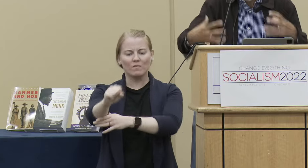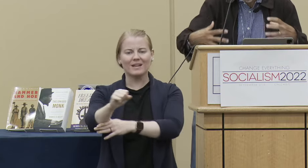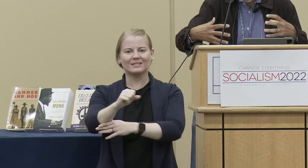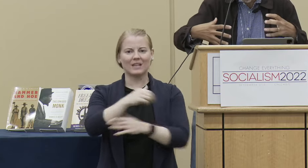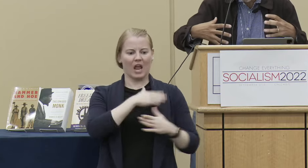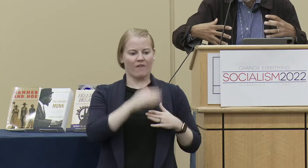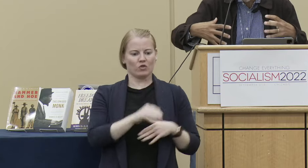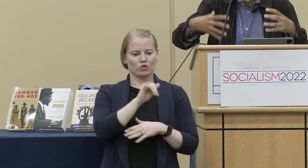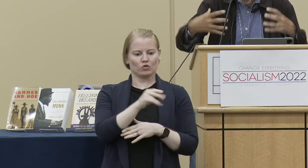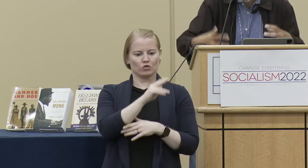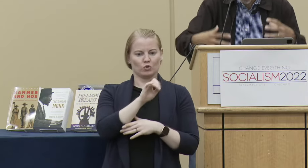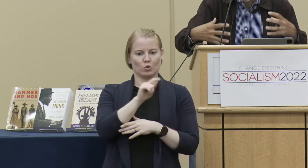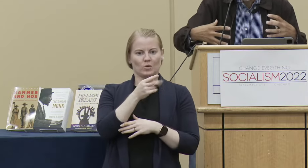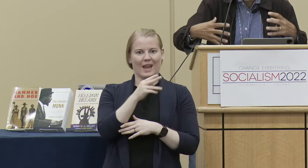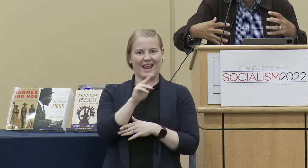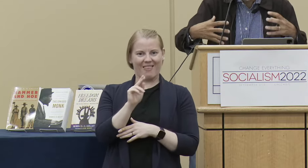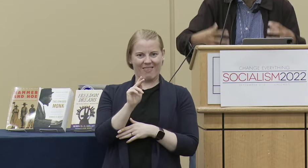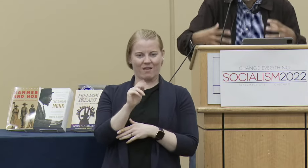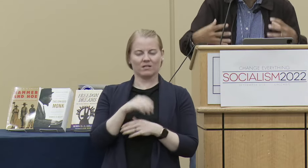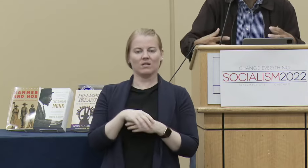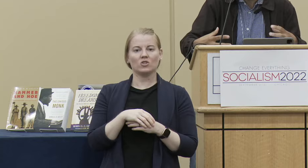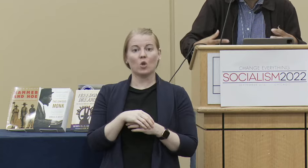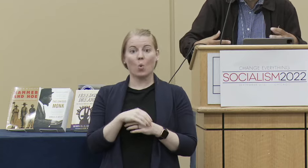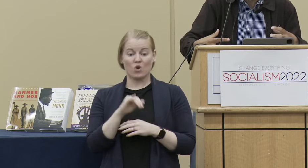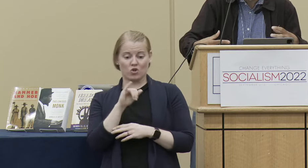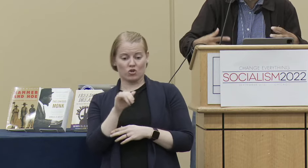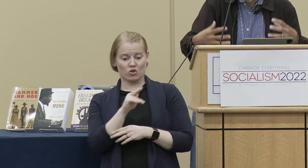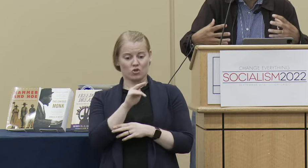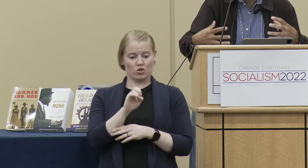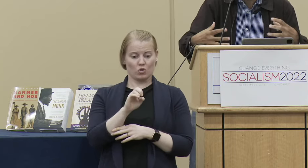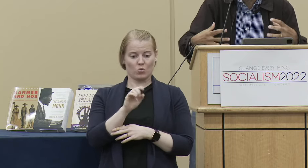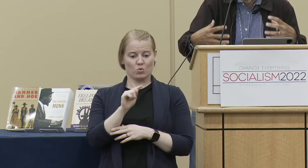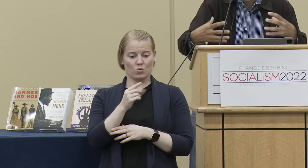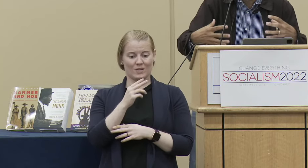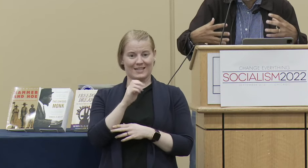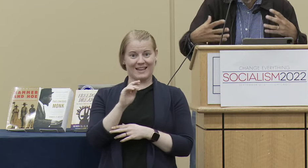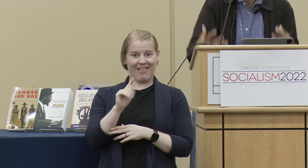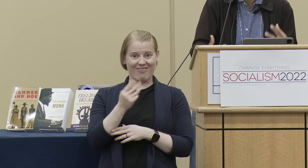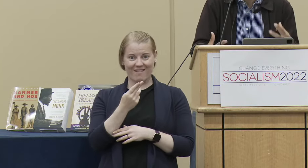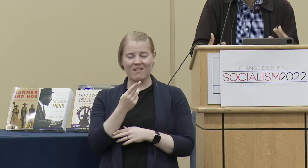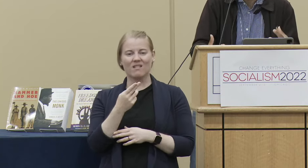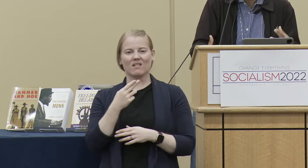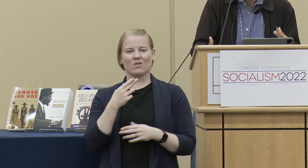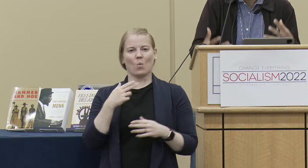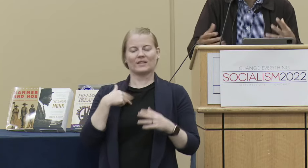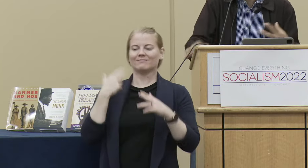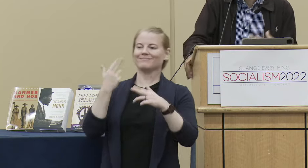of the labor movement in Galveston after Juneteenth.